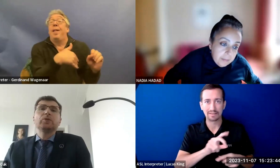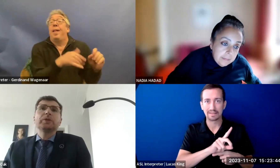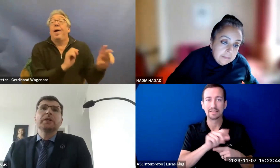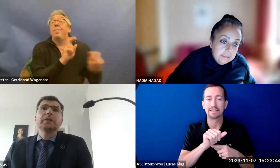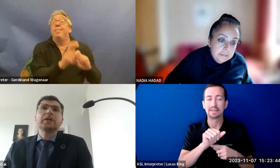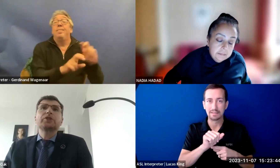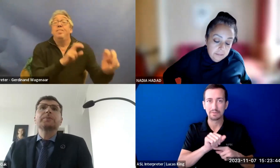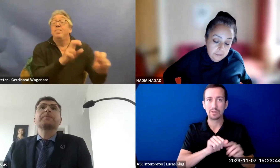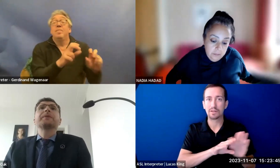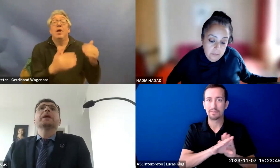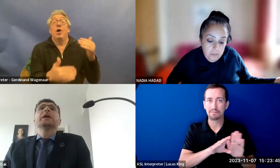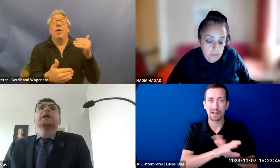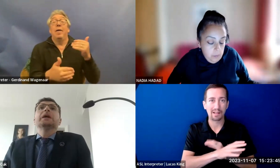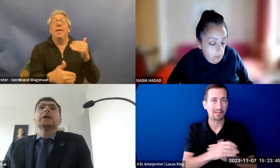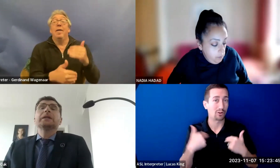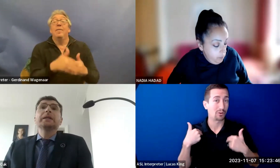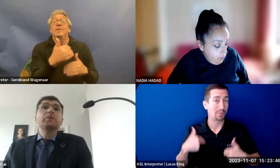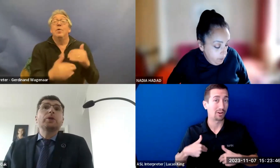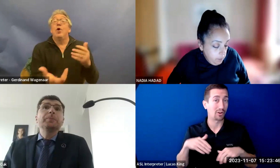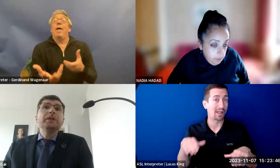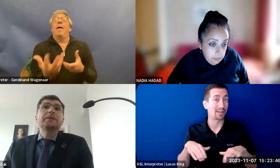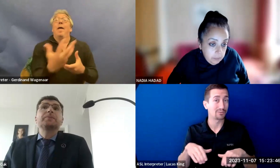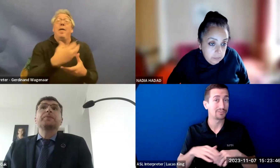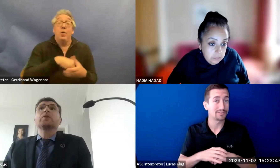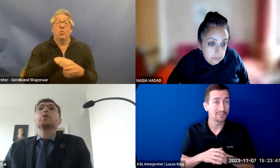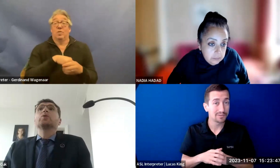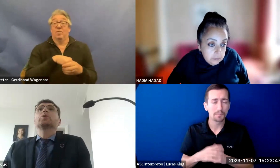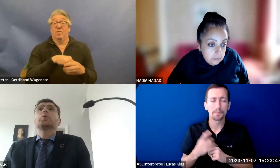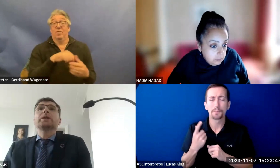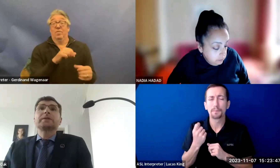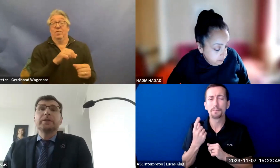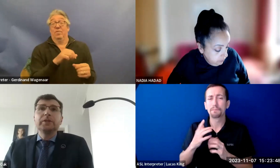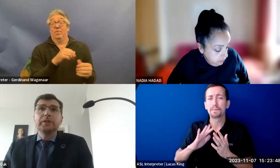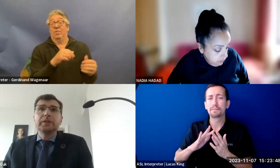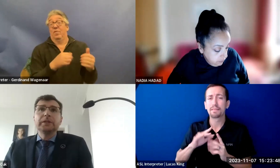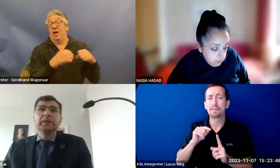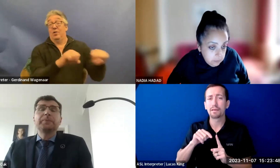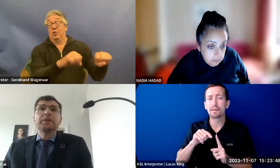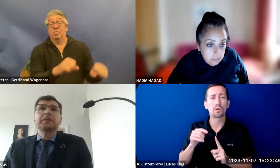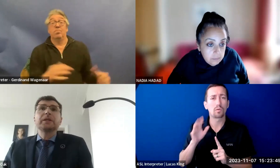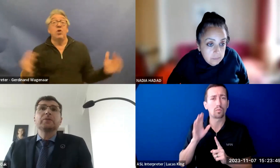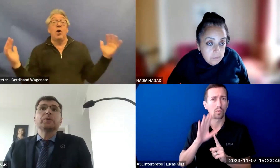and humanitarian action. The network meets once a year in person.